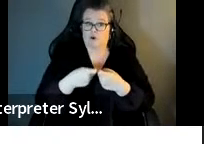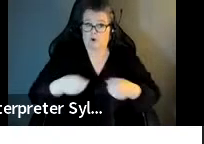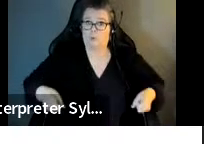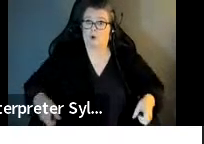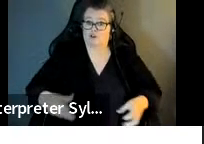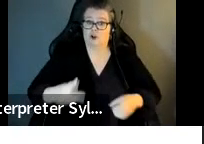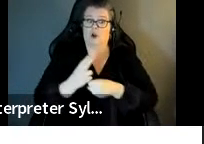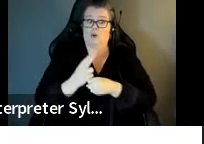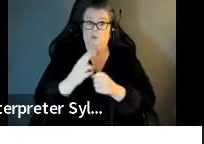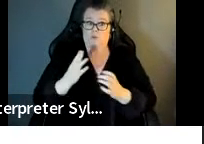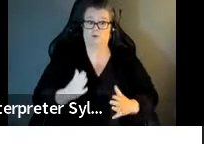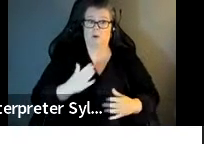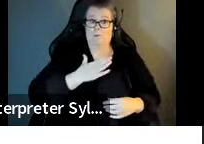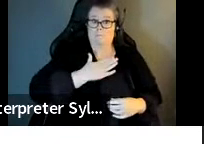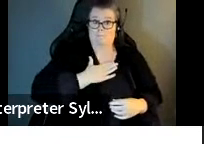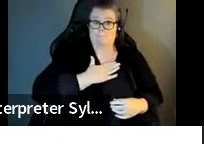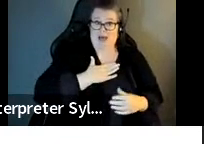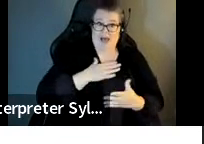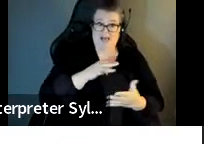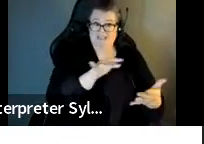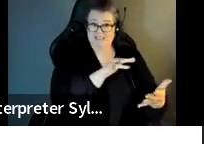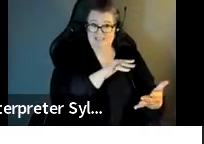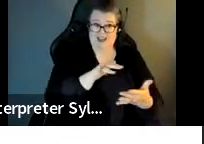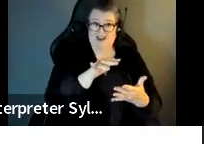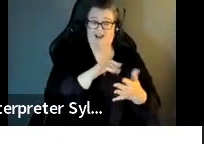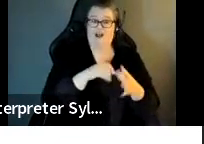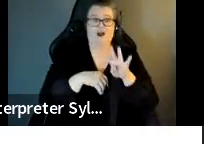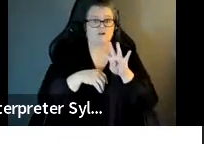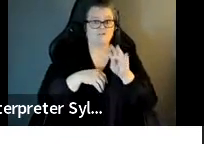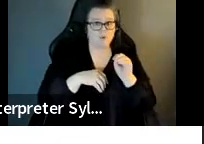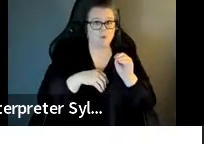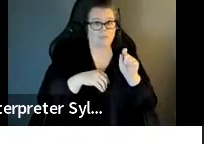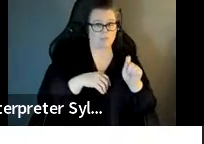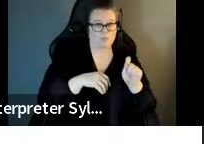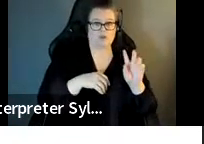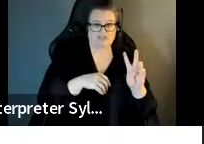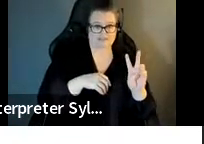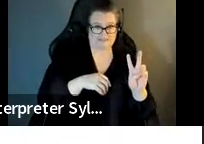Again, this is only manual and powered. I have excluded scooter users.